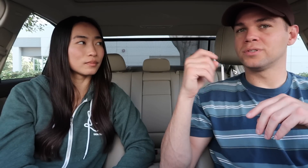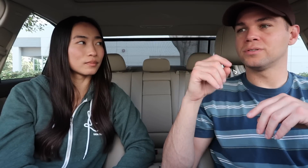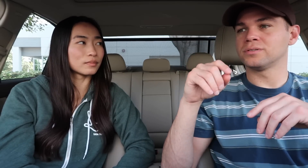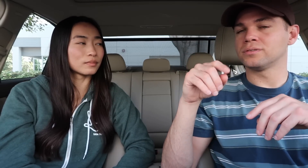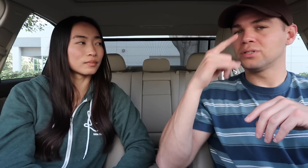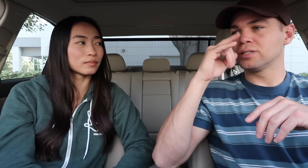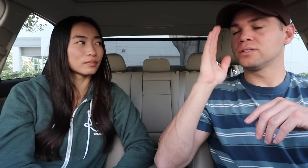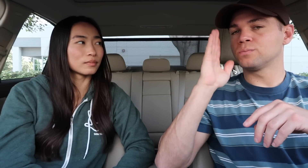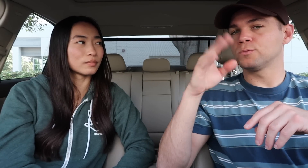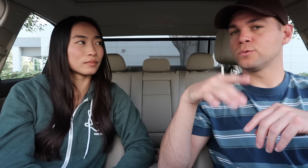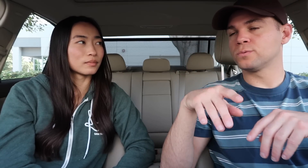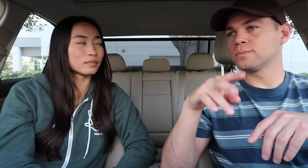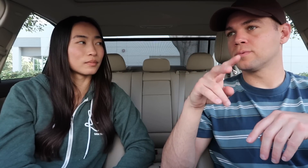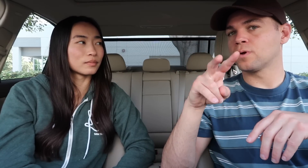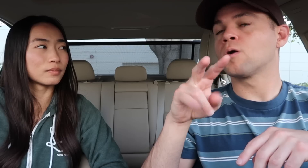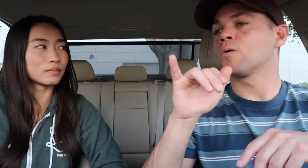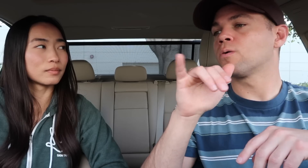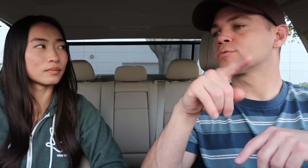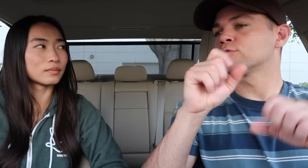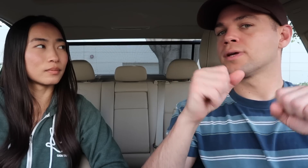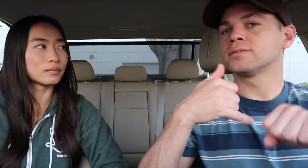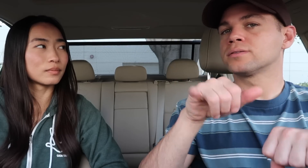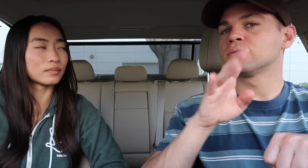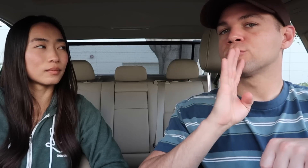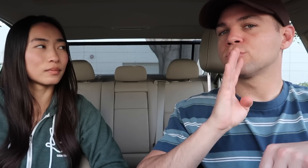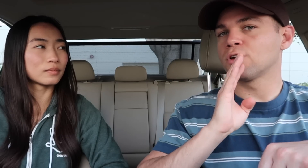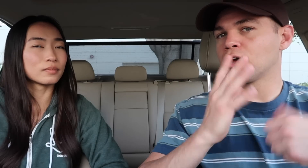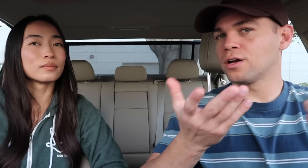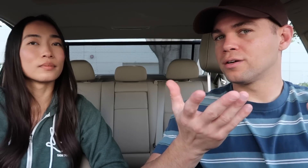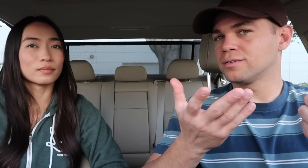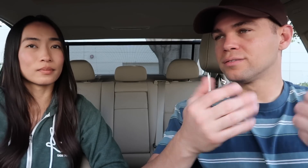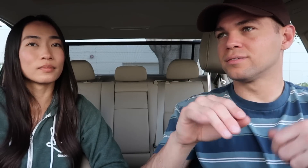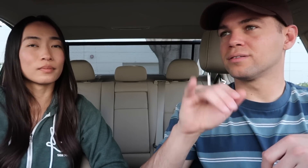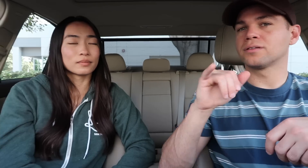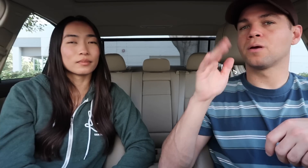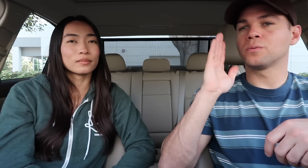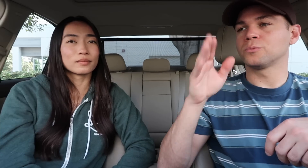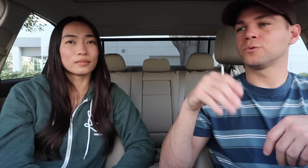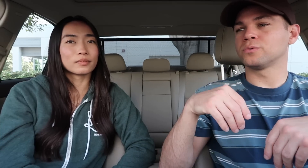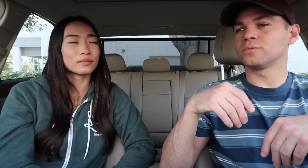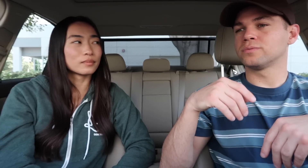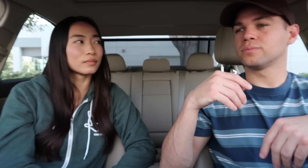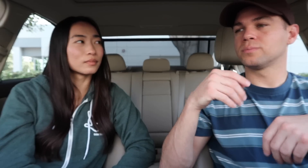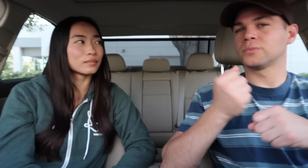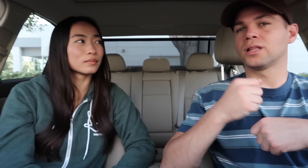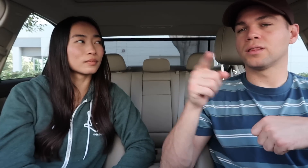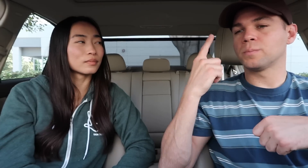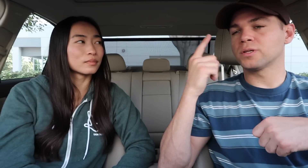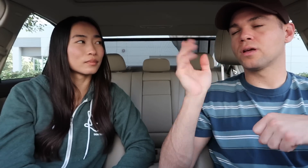because kids will "ohh she can still talk." that will make them think